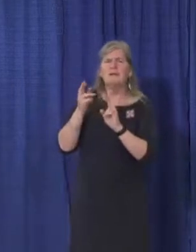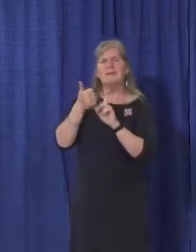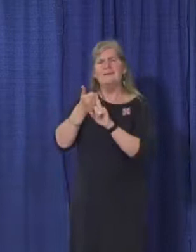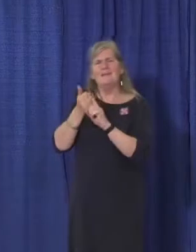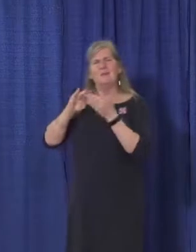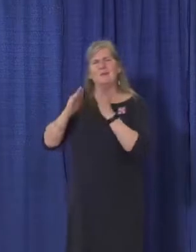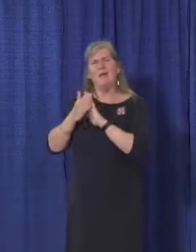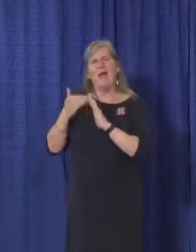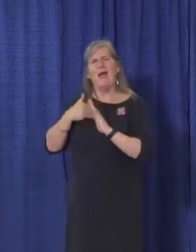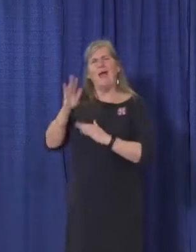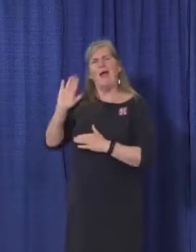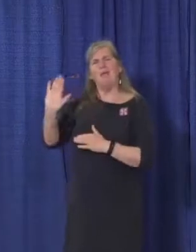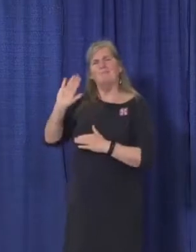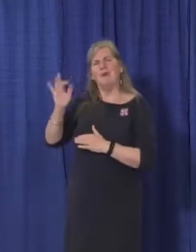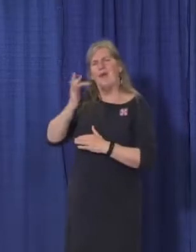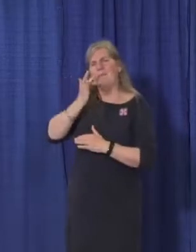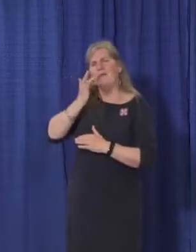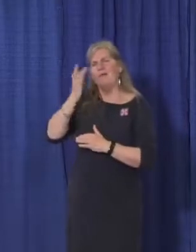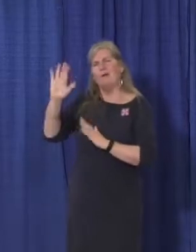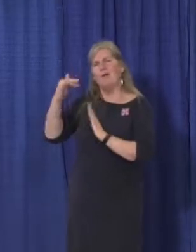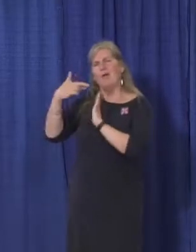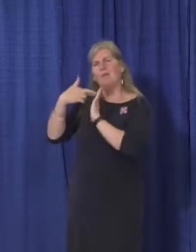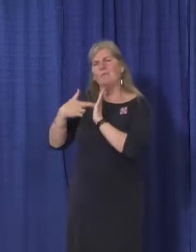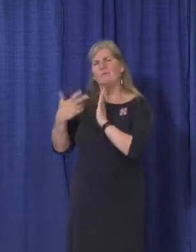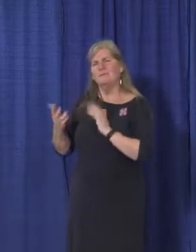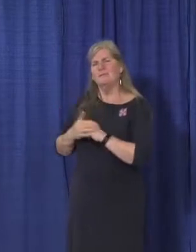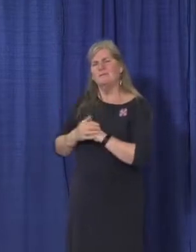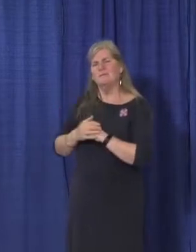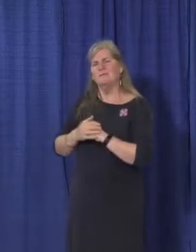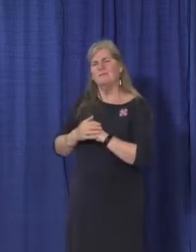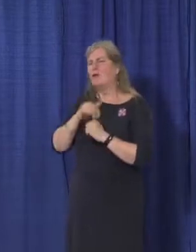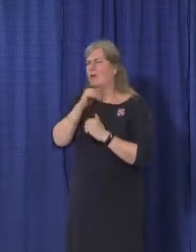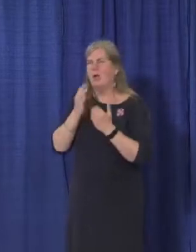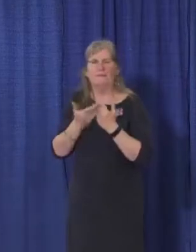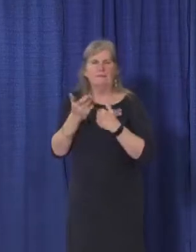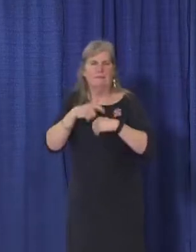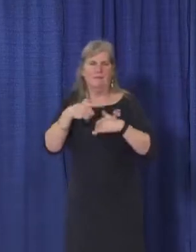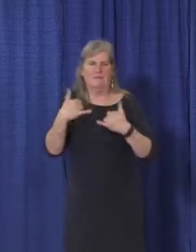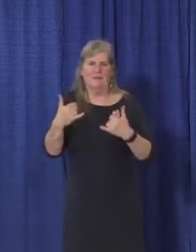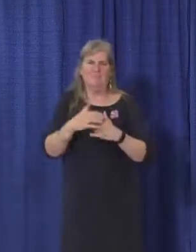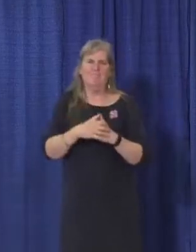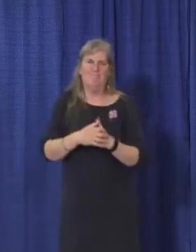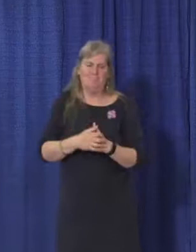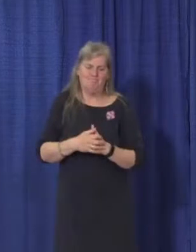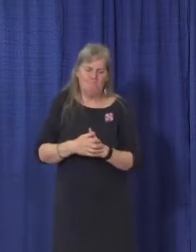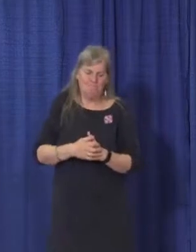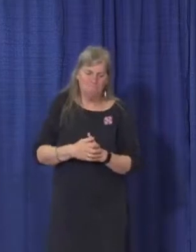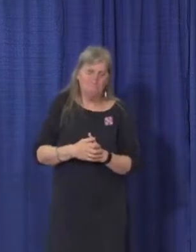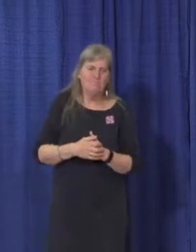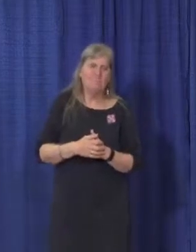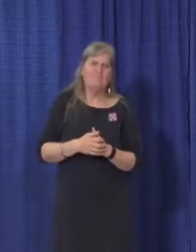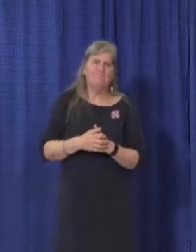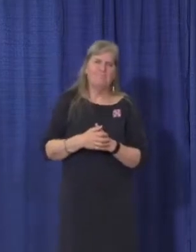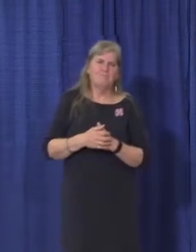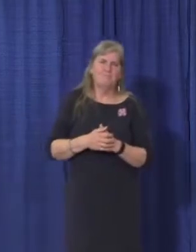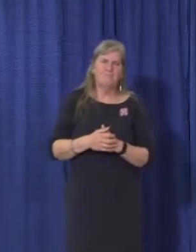respectful of where we are which is a pretty tense time and